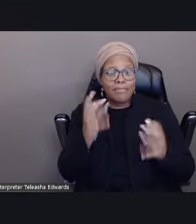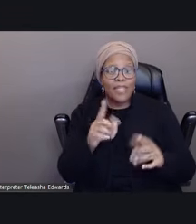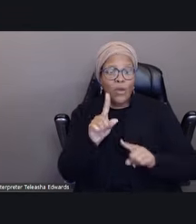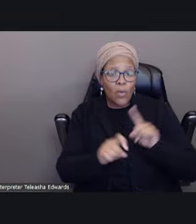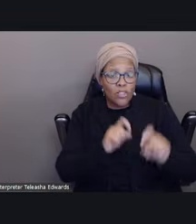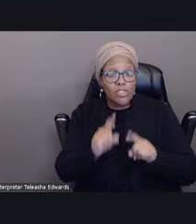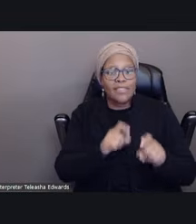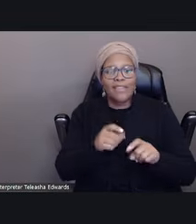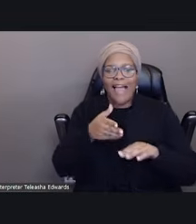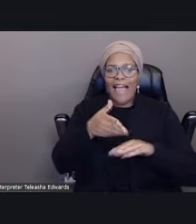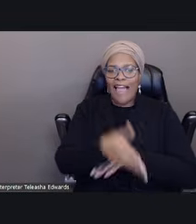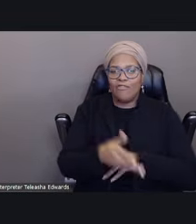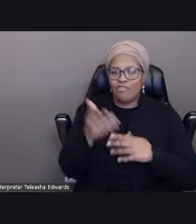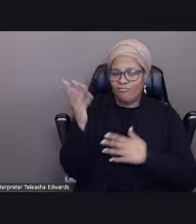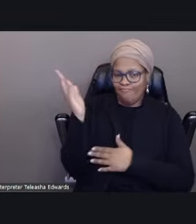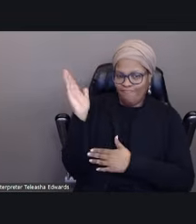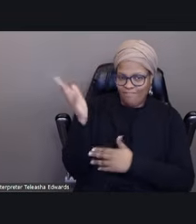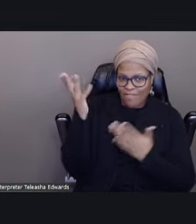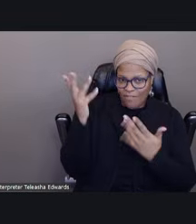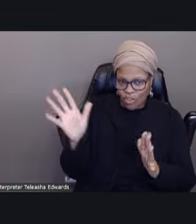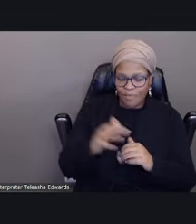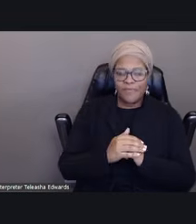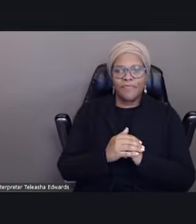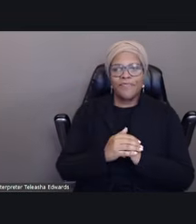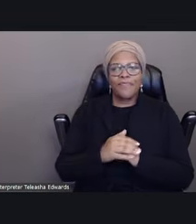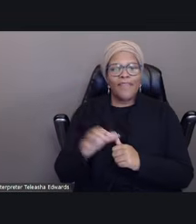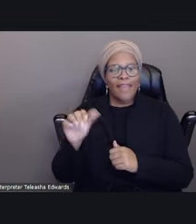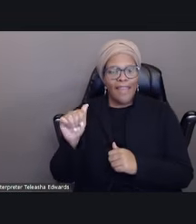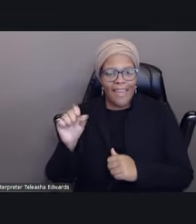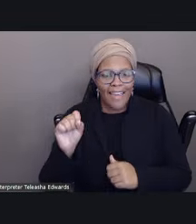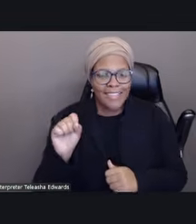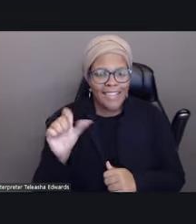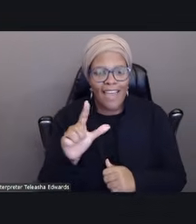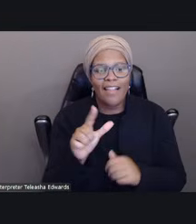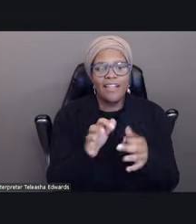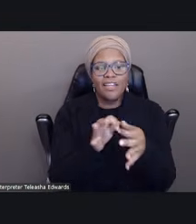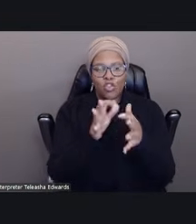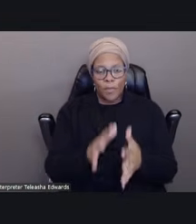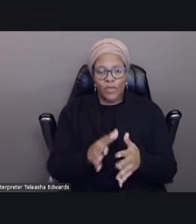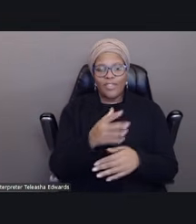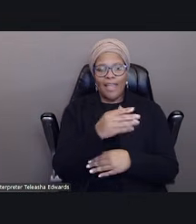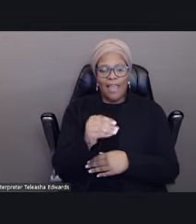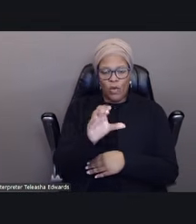presentation. American Sign Language interpreters in closed captioning options are available